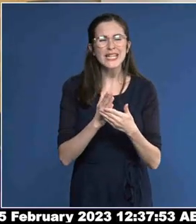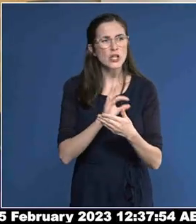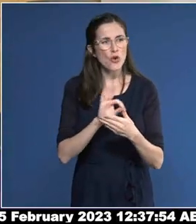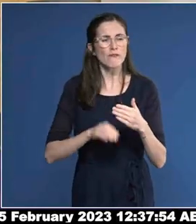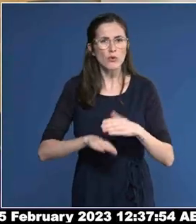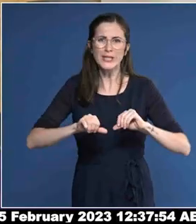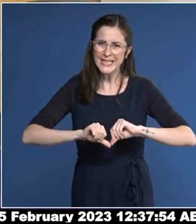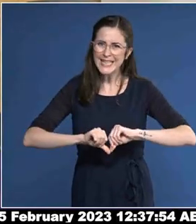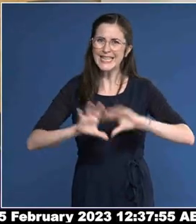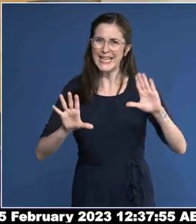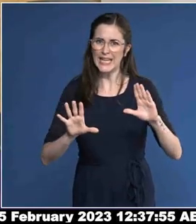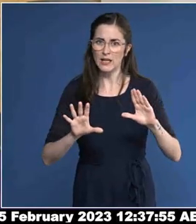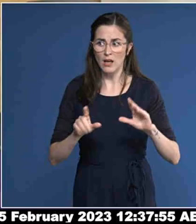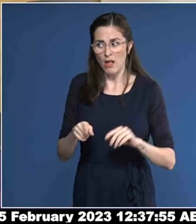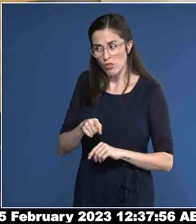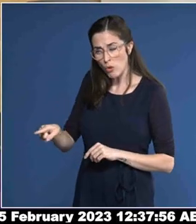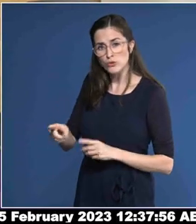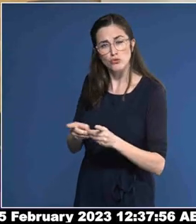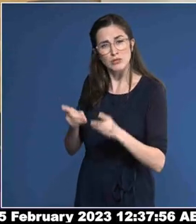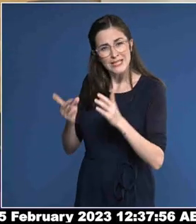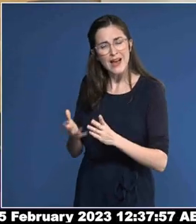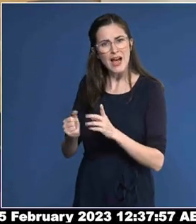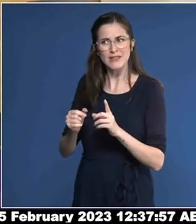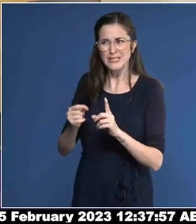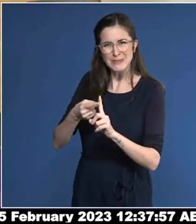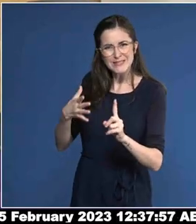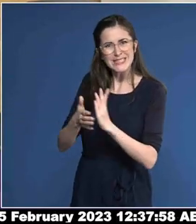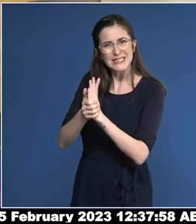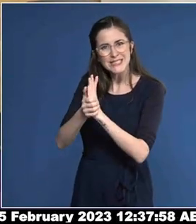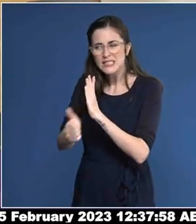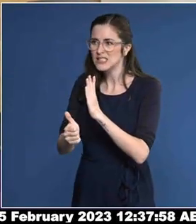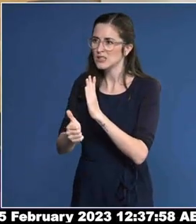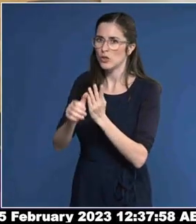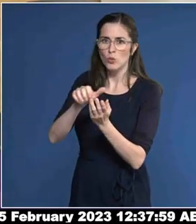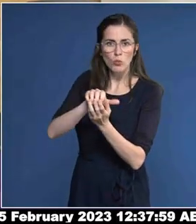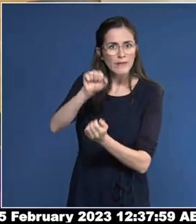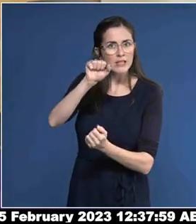directors have particular skills or training in human rights?